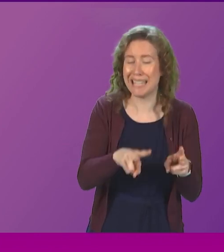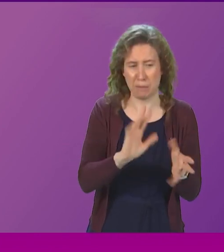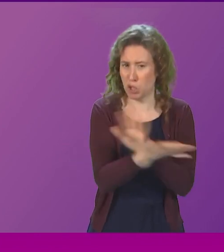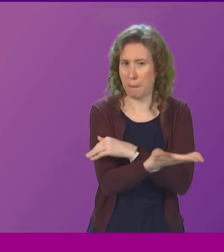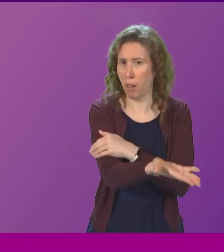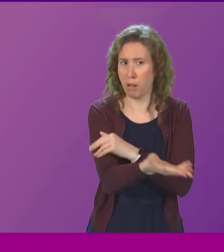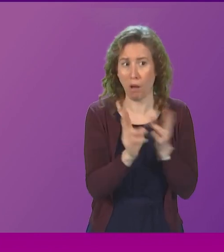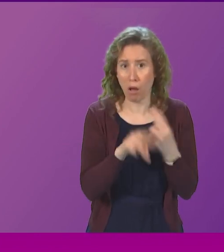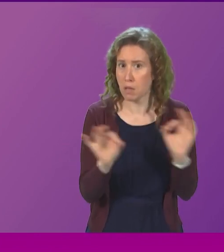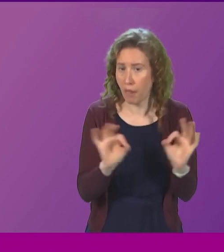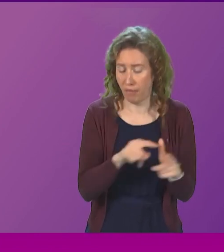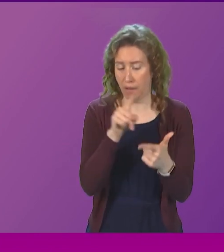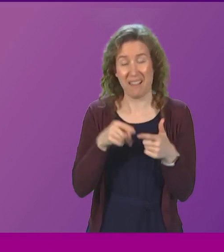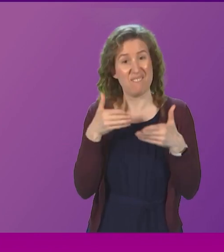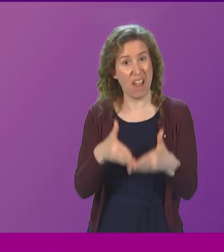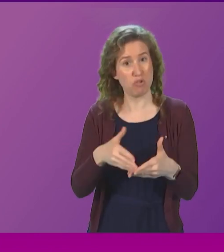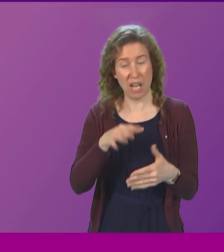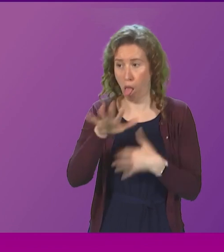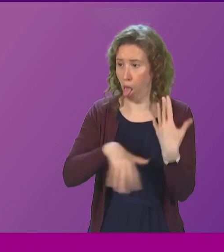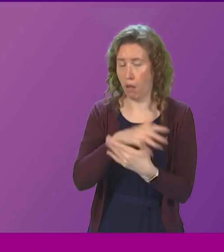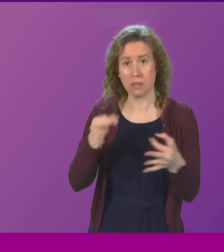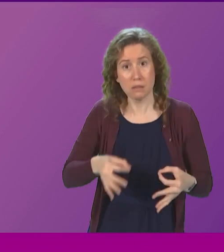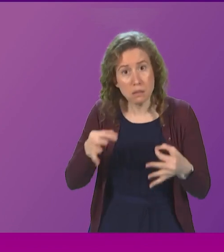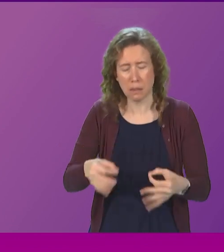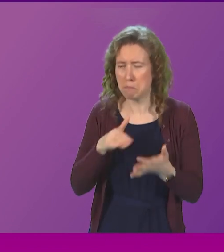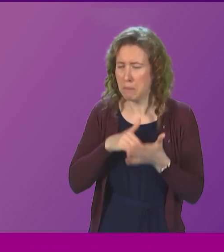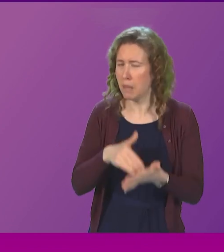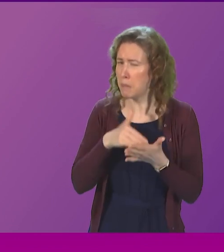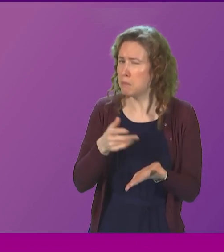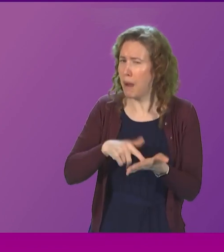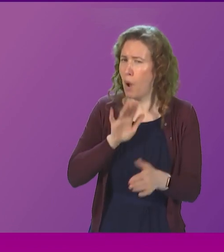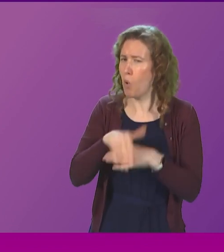on the ferry fiasco, despite years of delays and millions of pounds of overspend, no answers